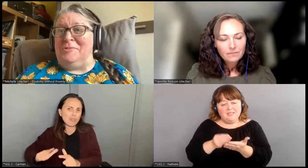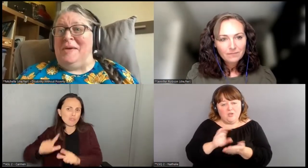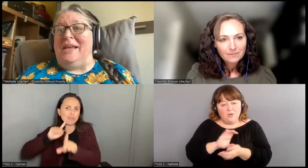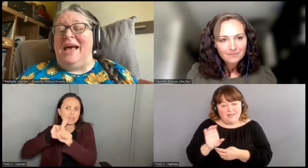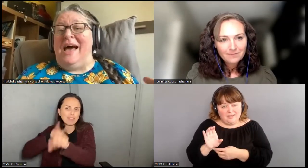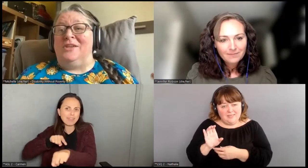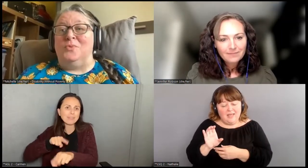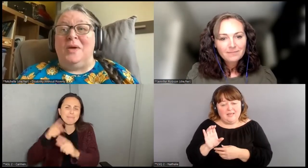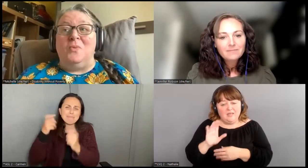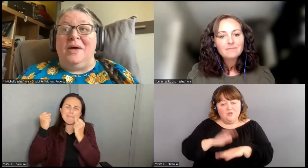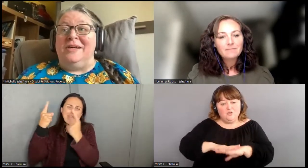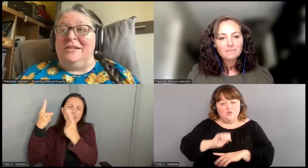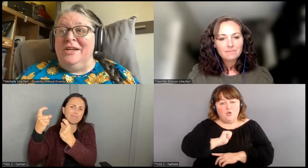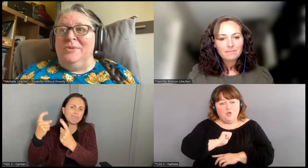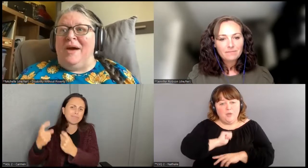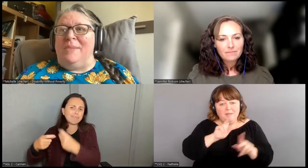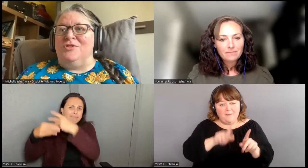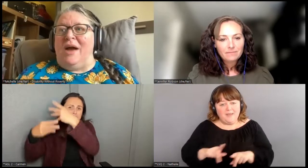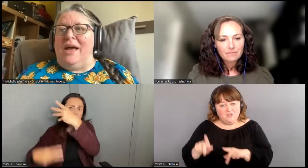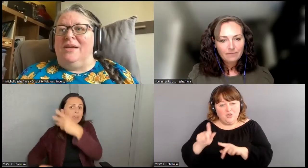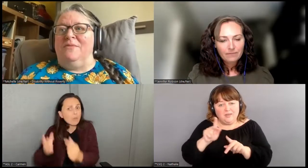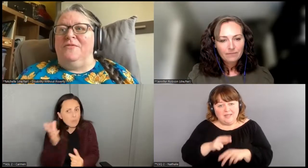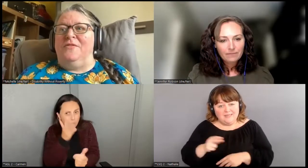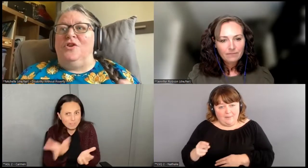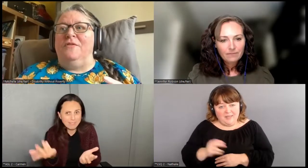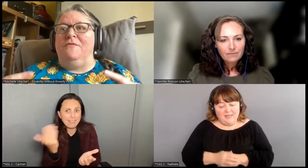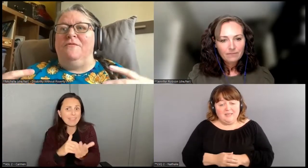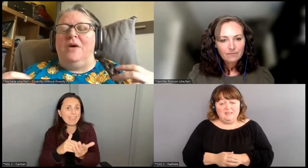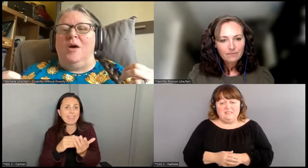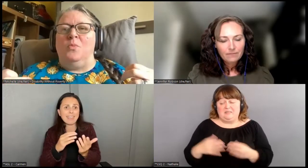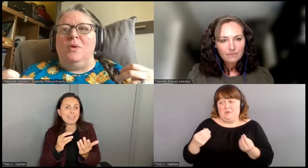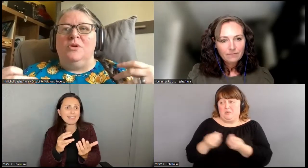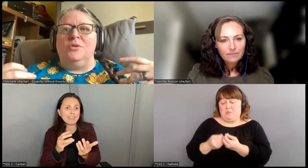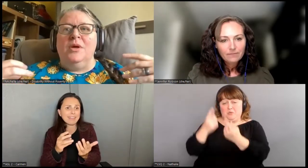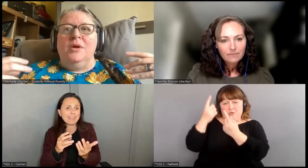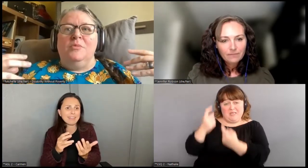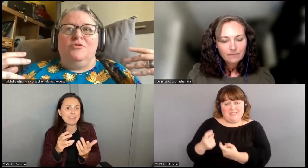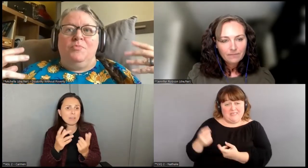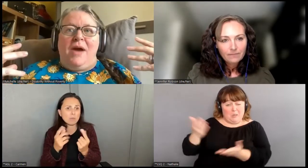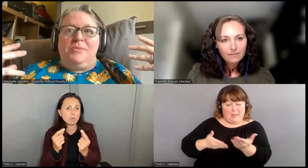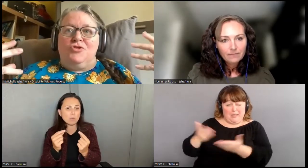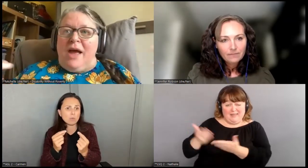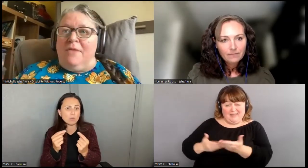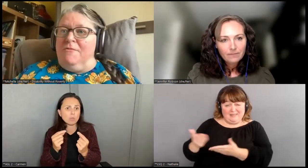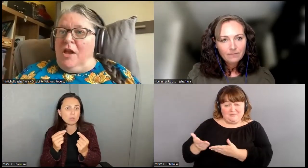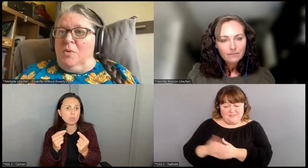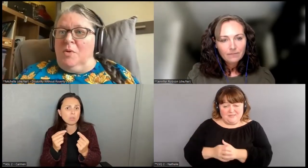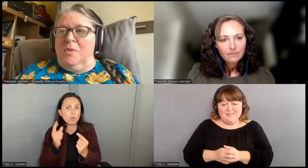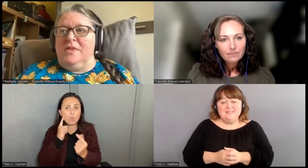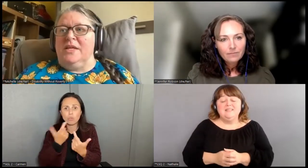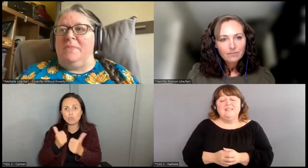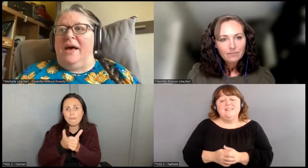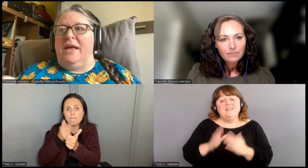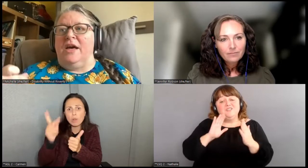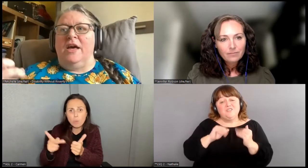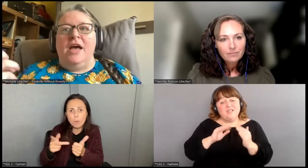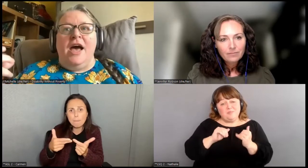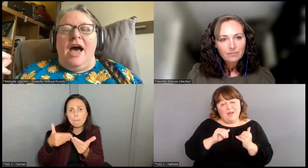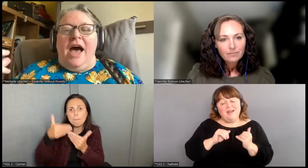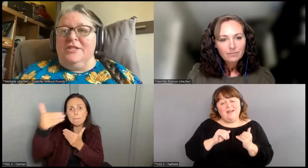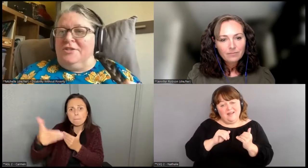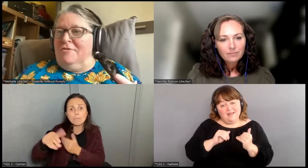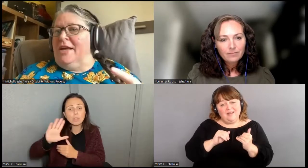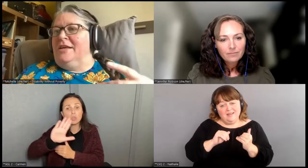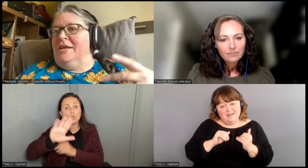COME IN. WE WILL PERHAPS TRY AND -- WE WILL PERHAPS TRY AND FOLLOW UP WITH THIS BY ANSWERING